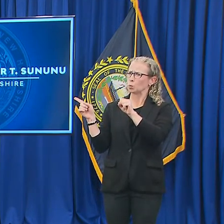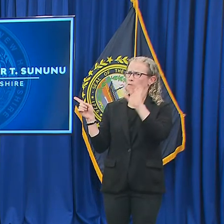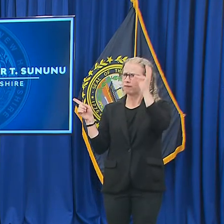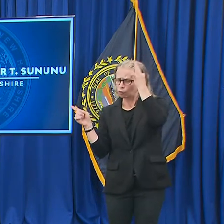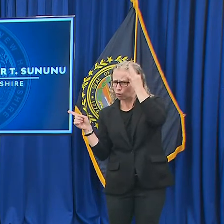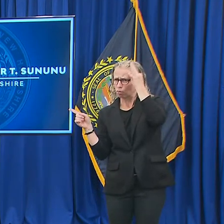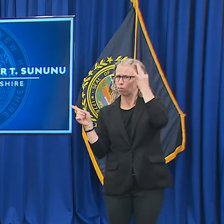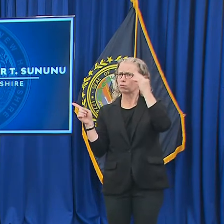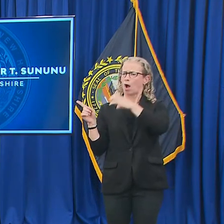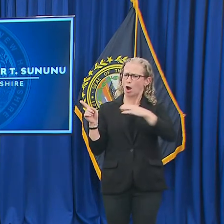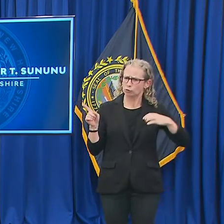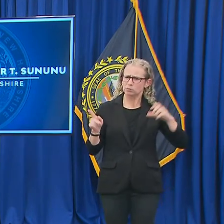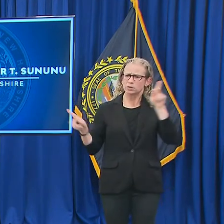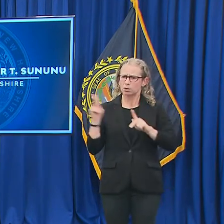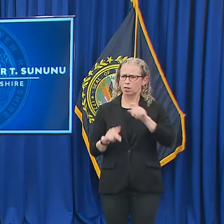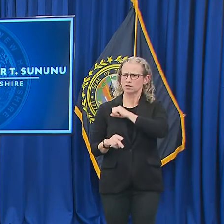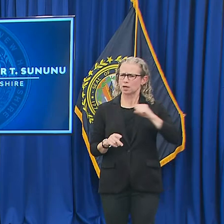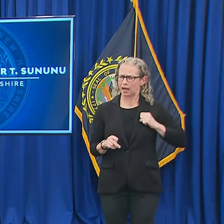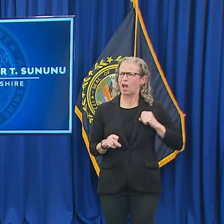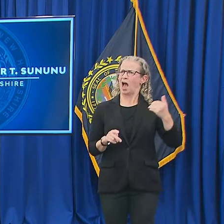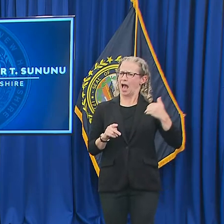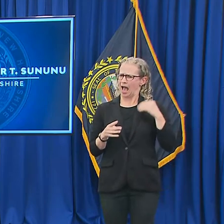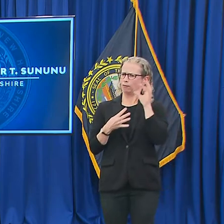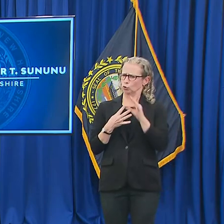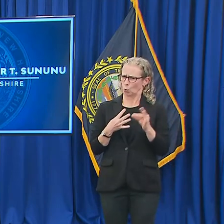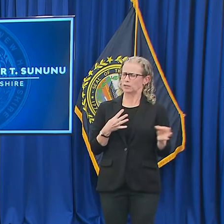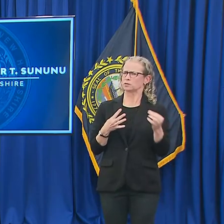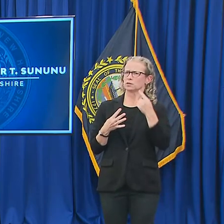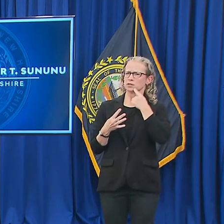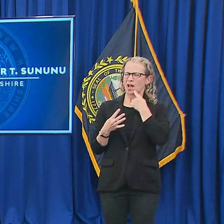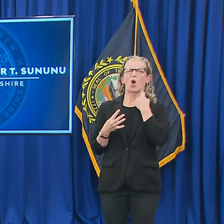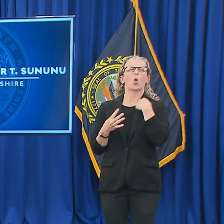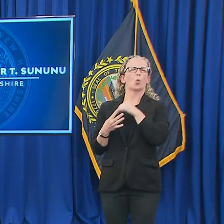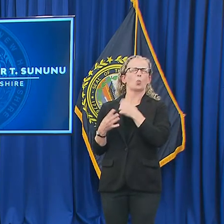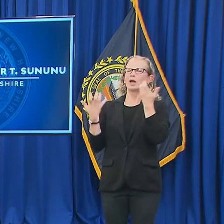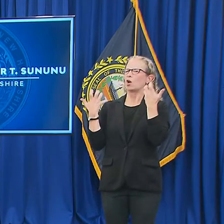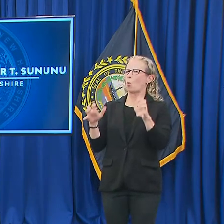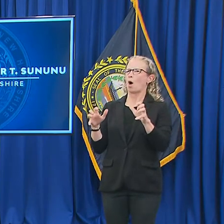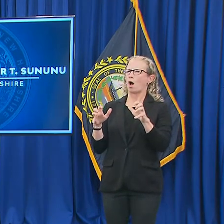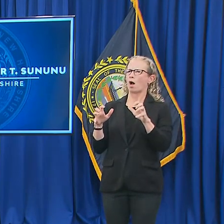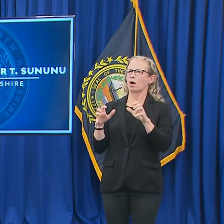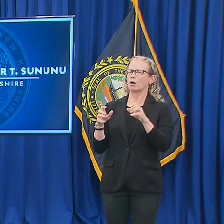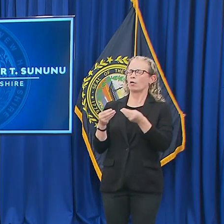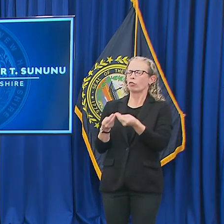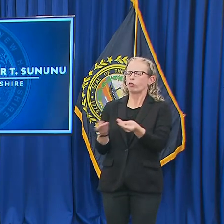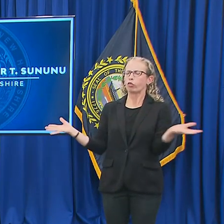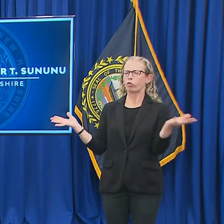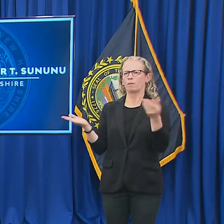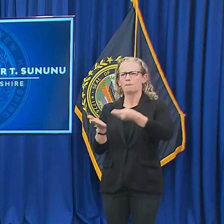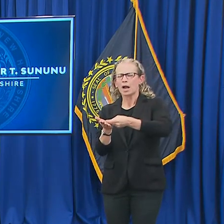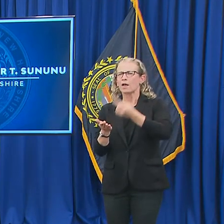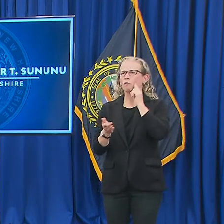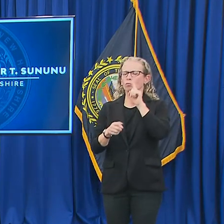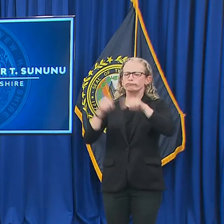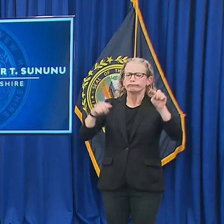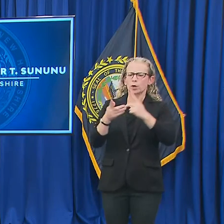So we didn't really put they could use their cover for that. There's a lot of flexibility with those dollars because you had our Stan maybe certain districts had